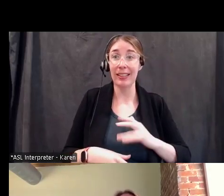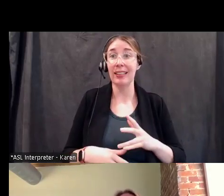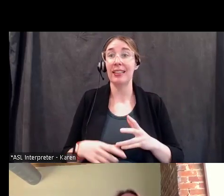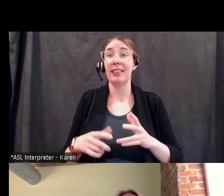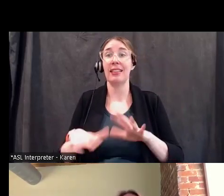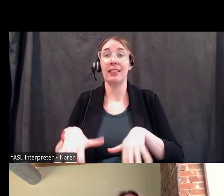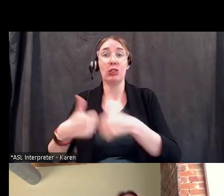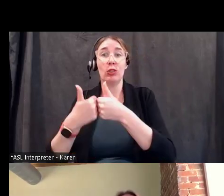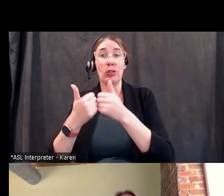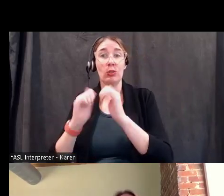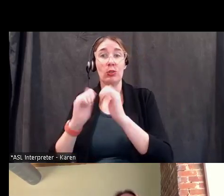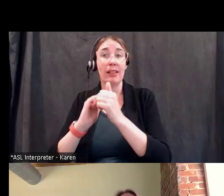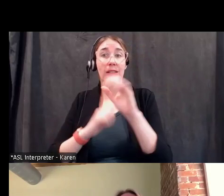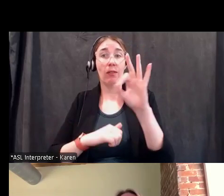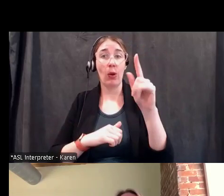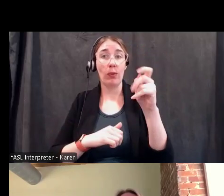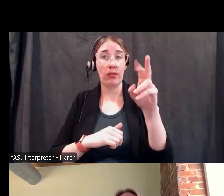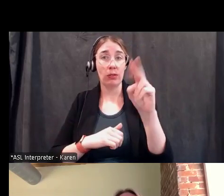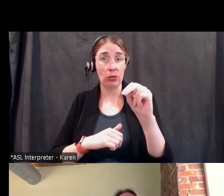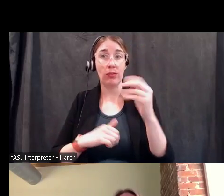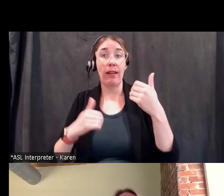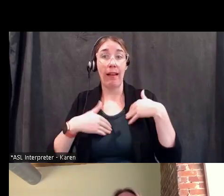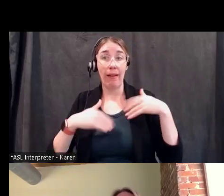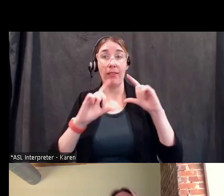link that lists some universities with collegiate adaptive sports.